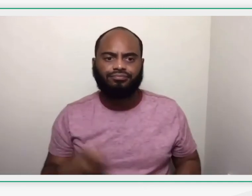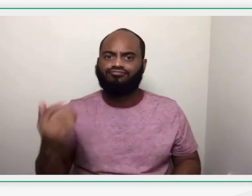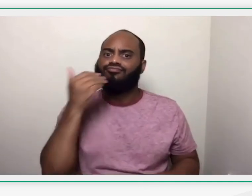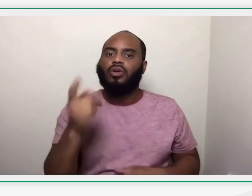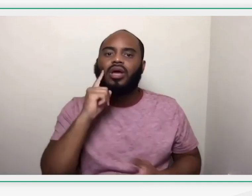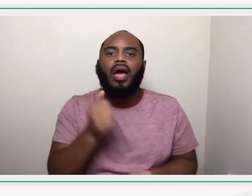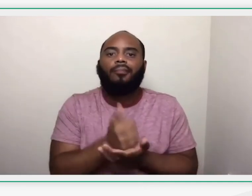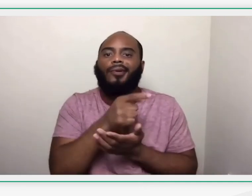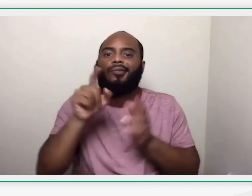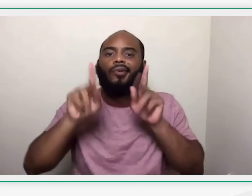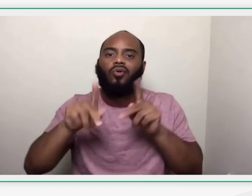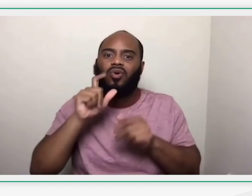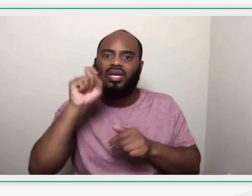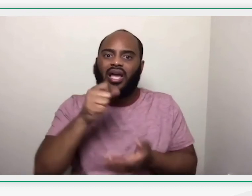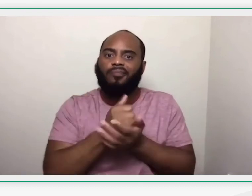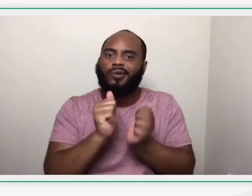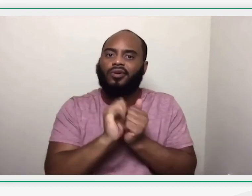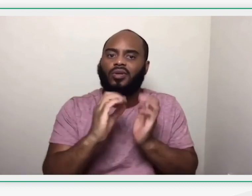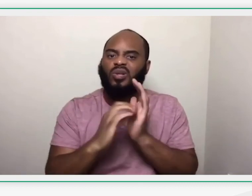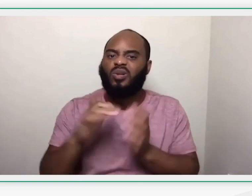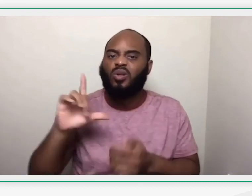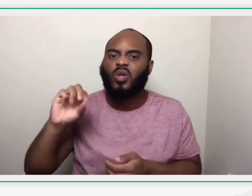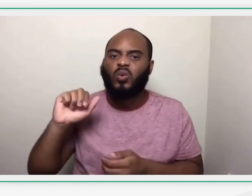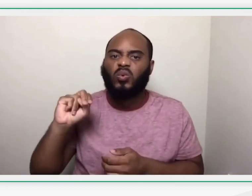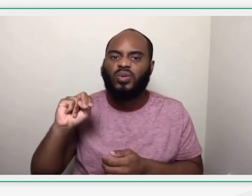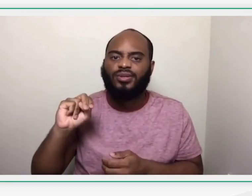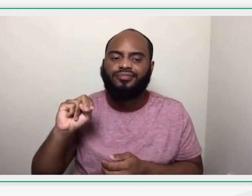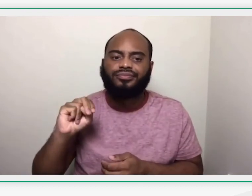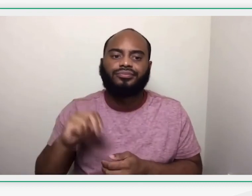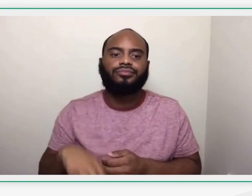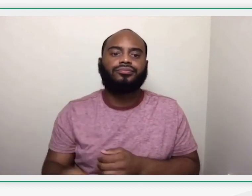and it helps people in paying off their student loans.